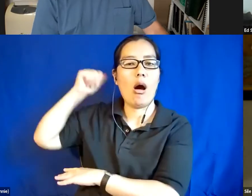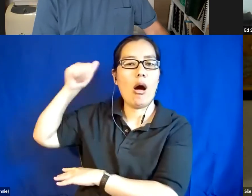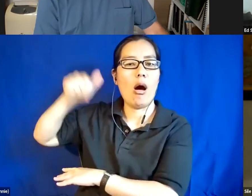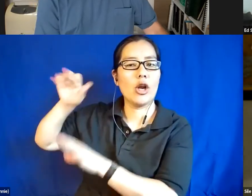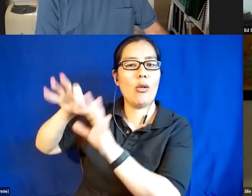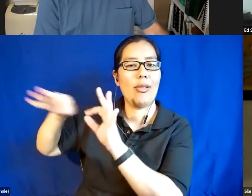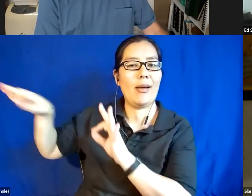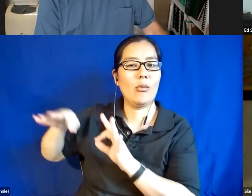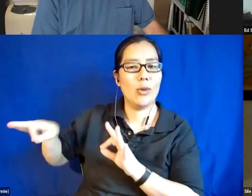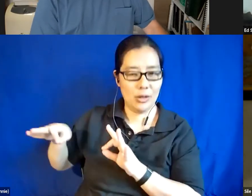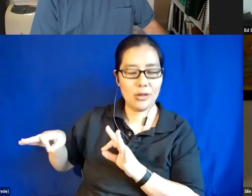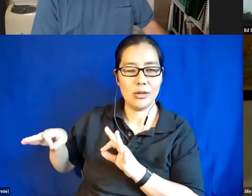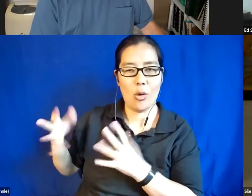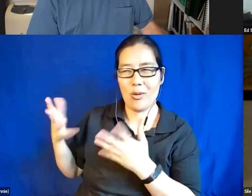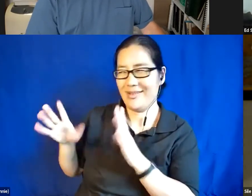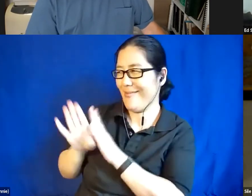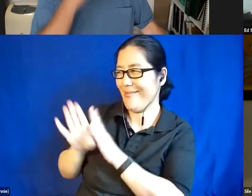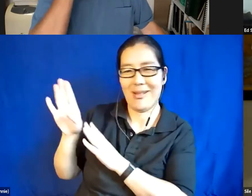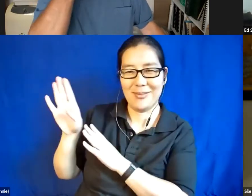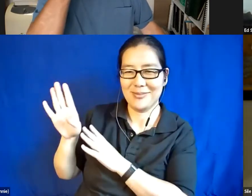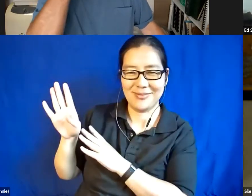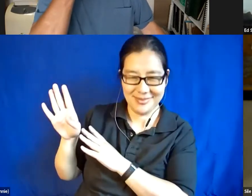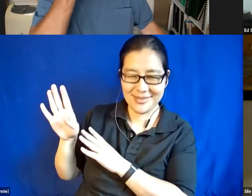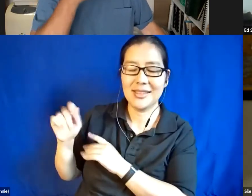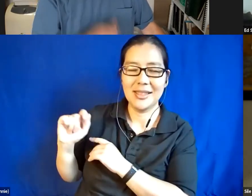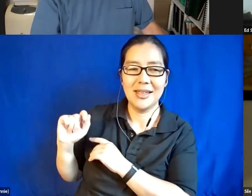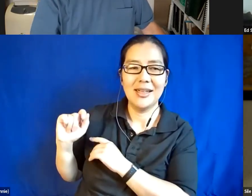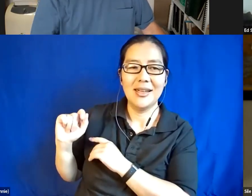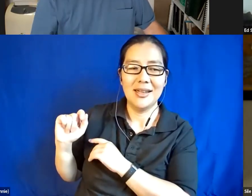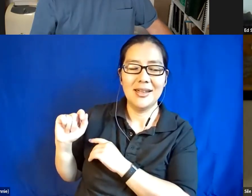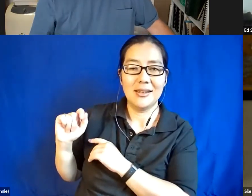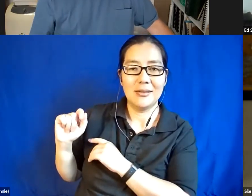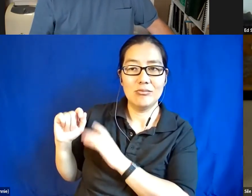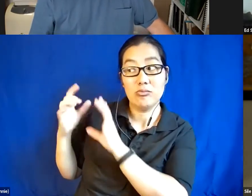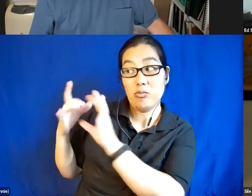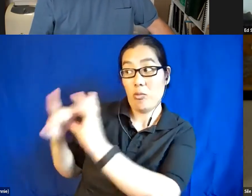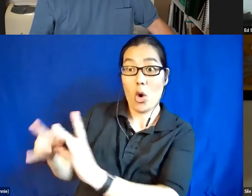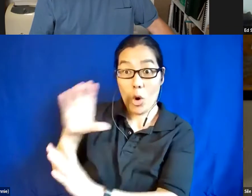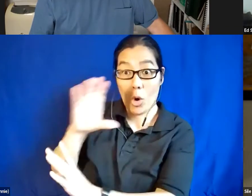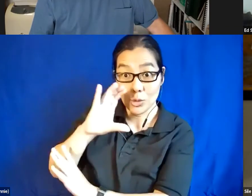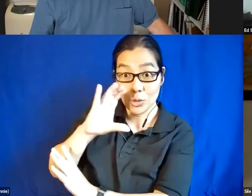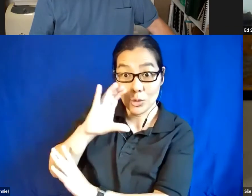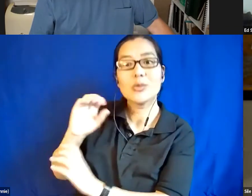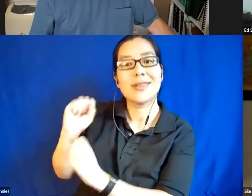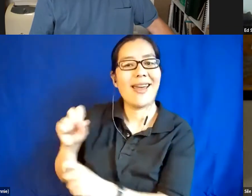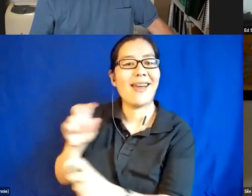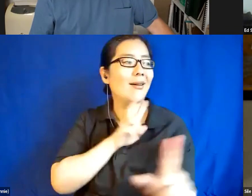that audio language that was developed for cartoons that might also help us in comics. It's not just